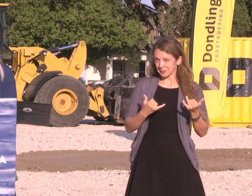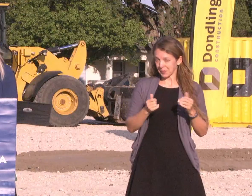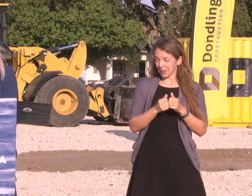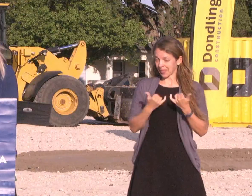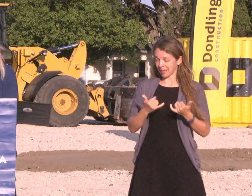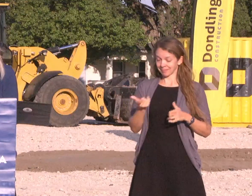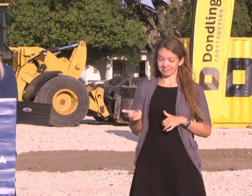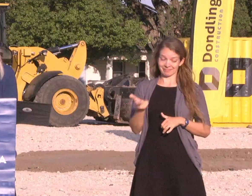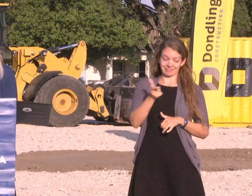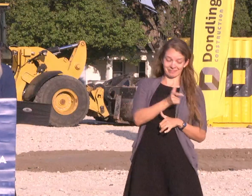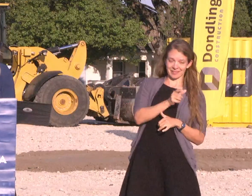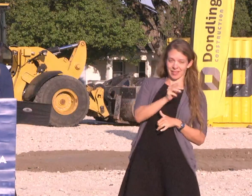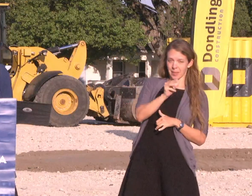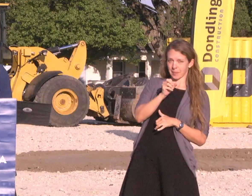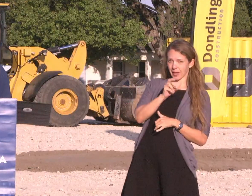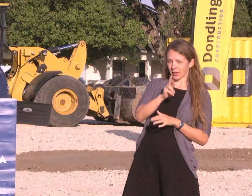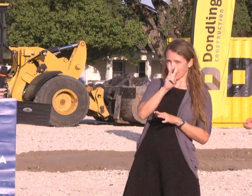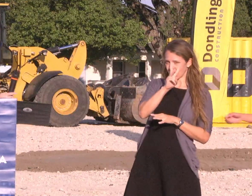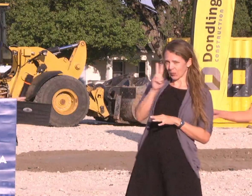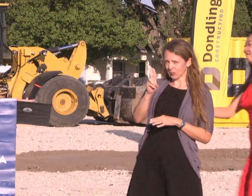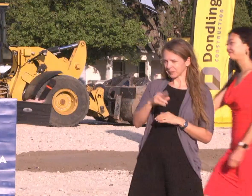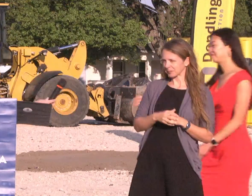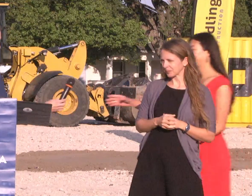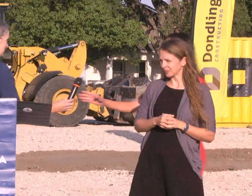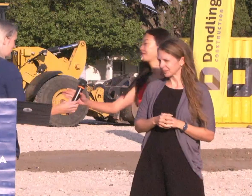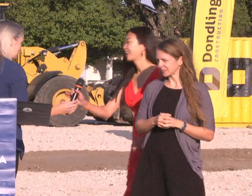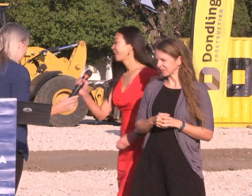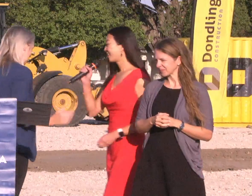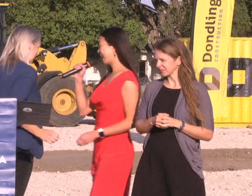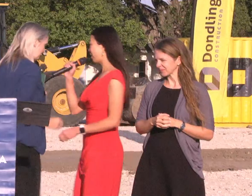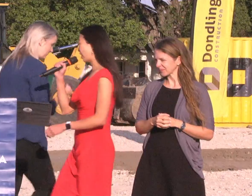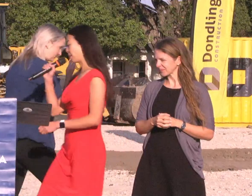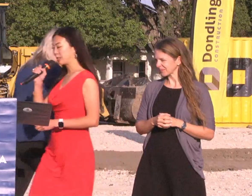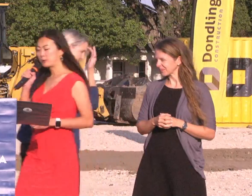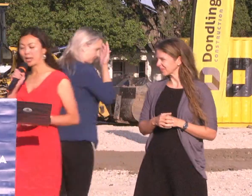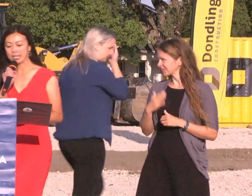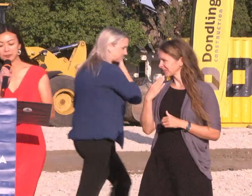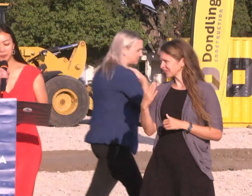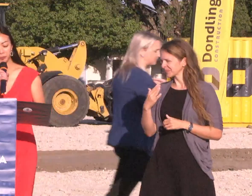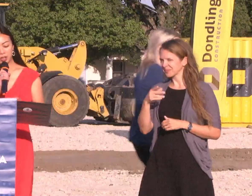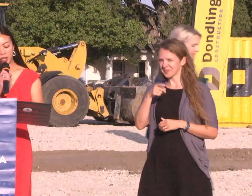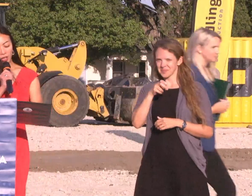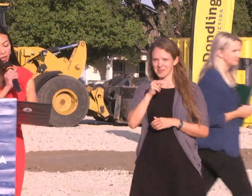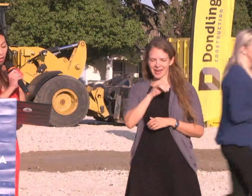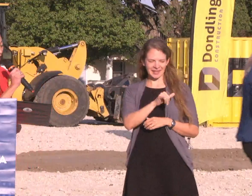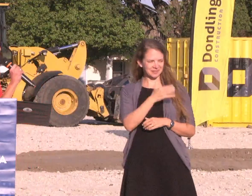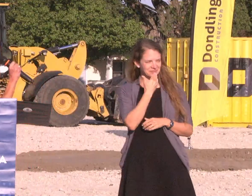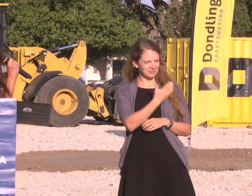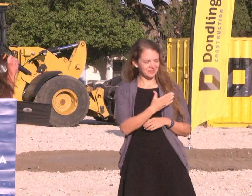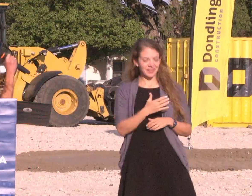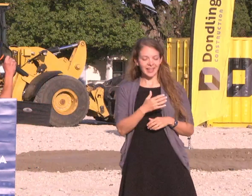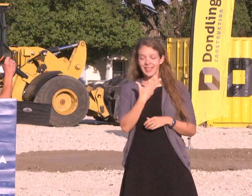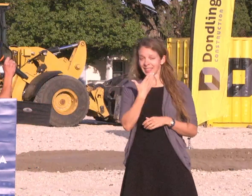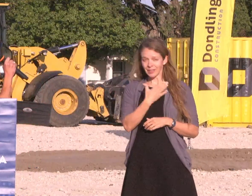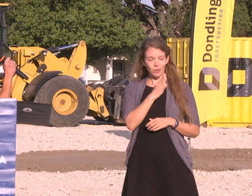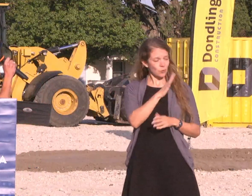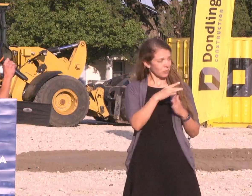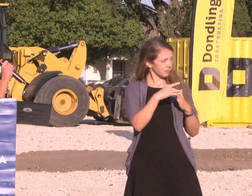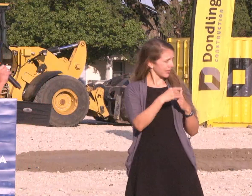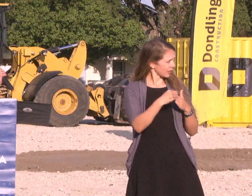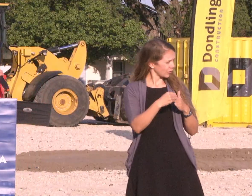pass it back to Mayor woo thank you very much Penny and thank you for your leadership and